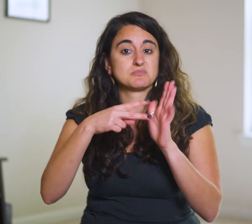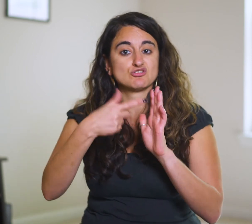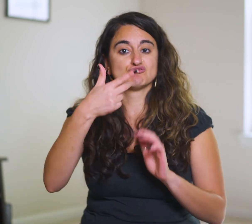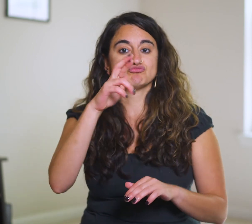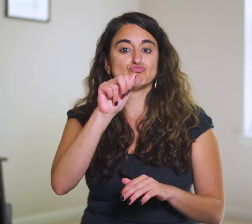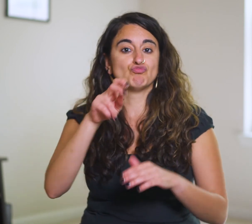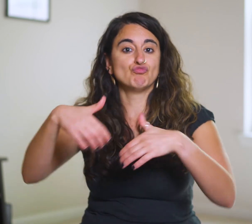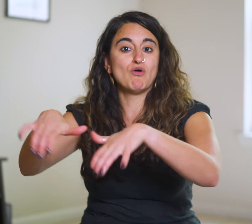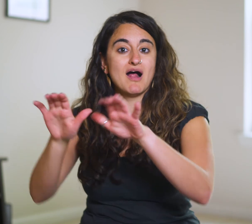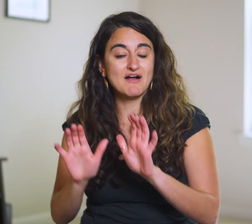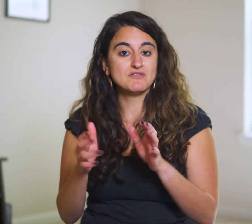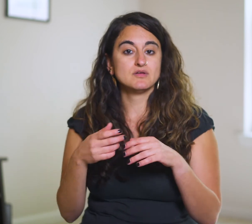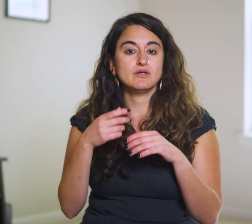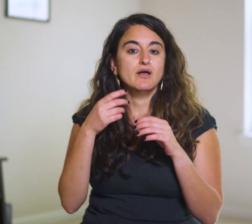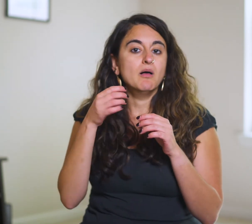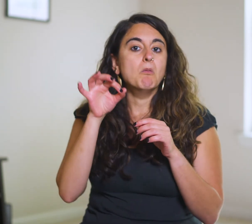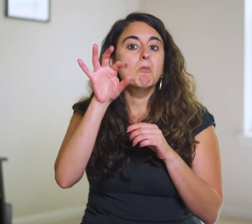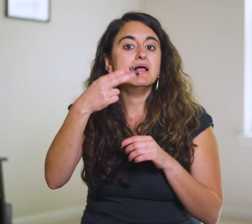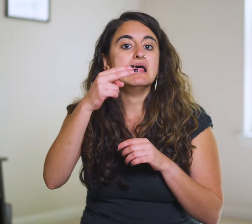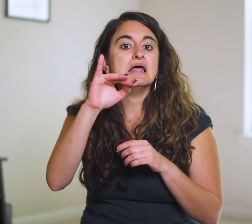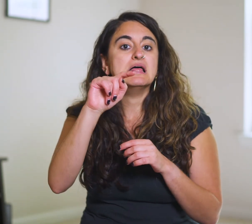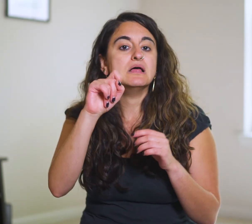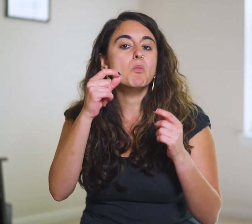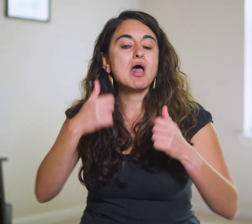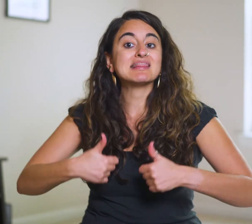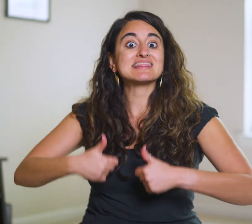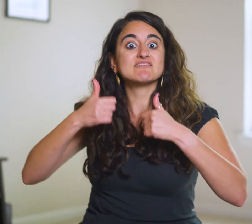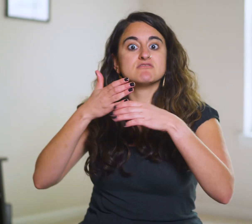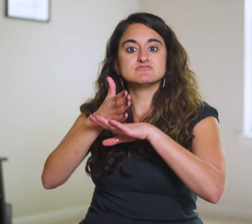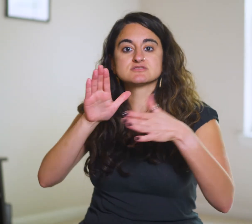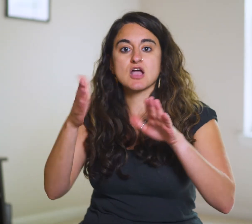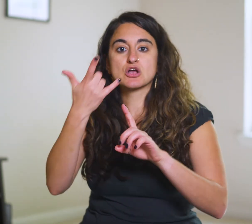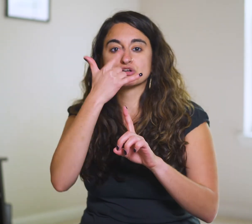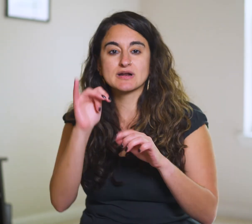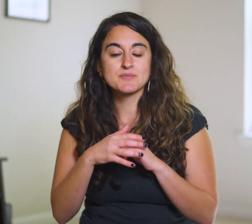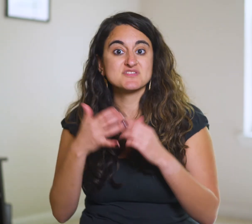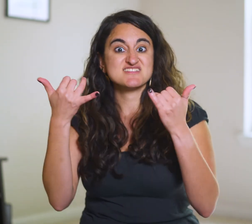“the grave”, with only a few hints about life after death.